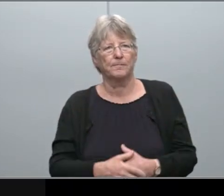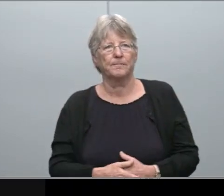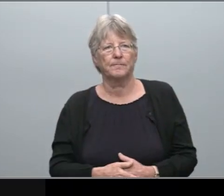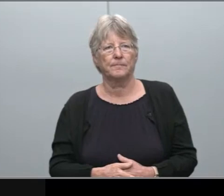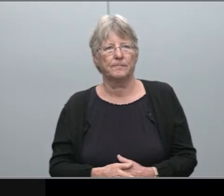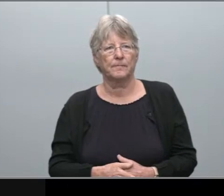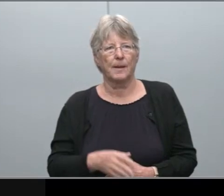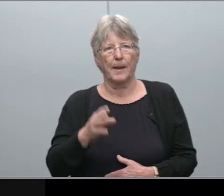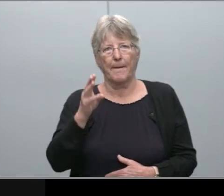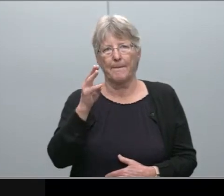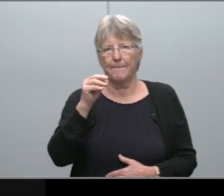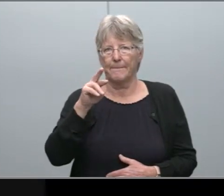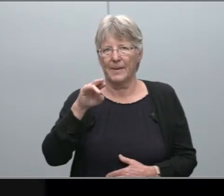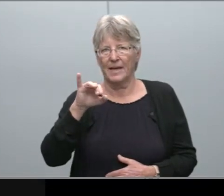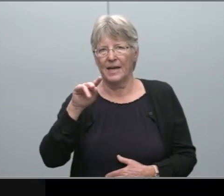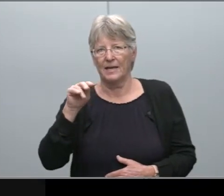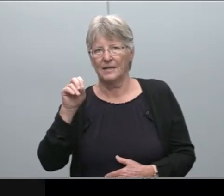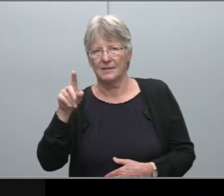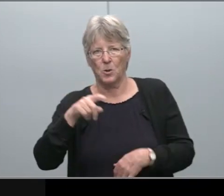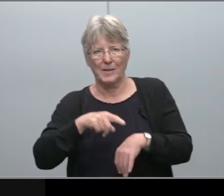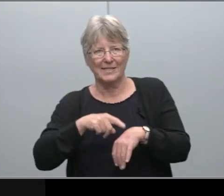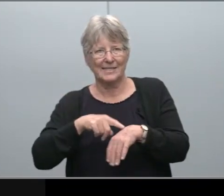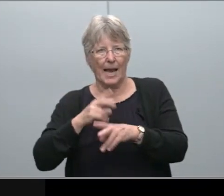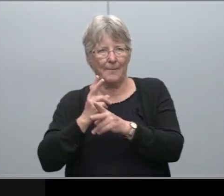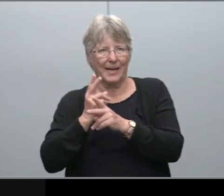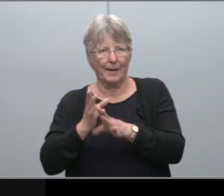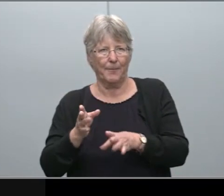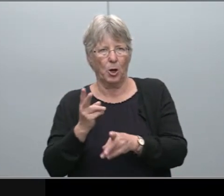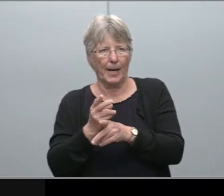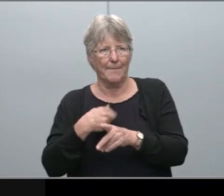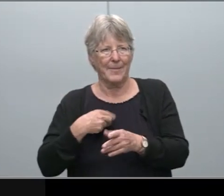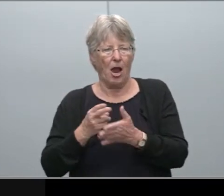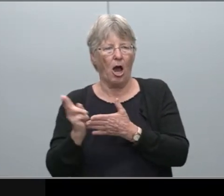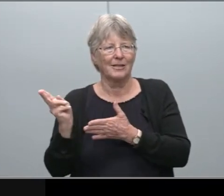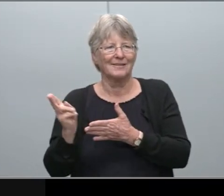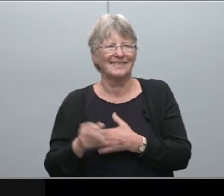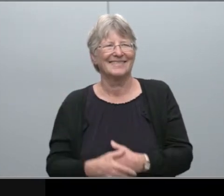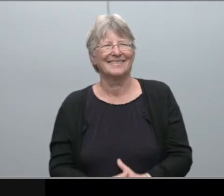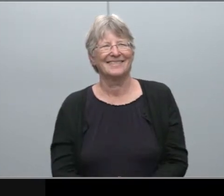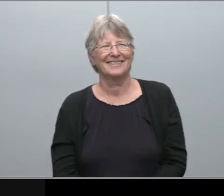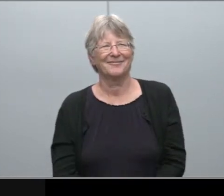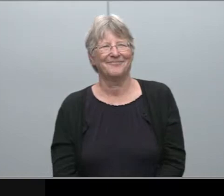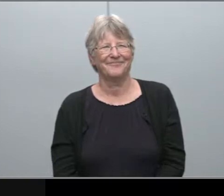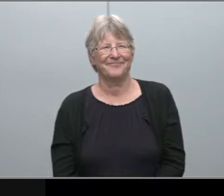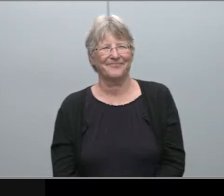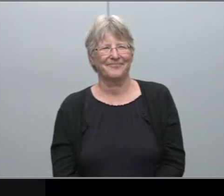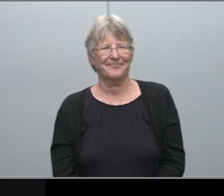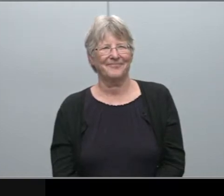and understand and see where these things will align with the budget and what we can do in the future to help support these needs.